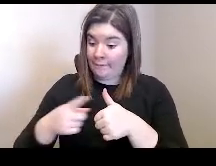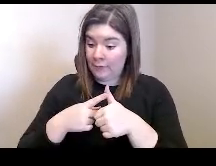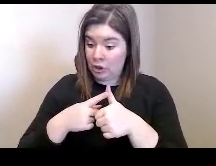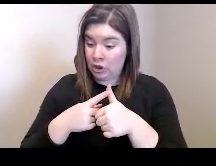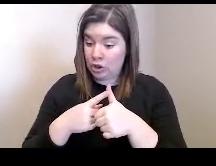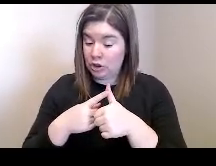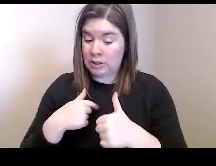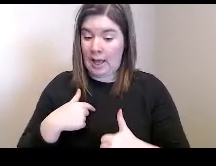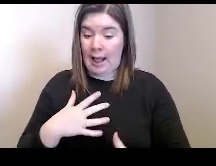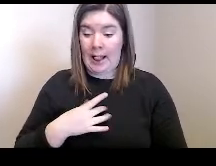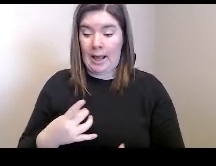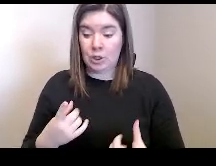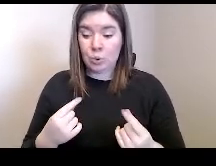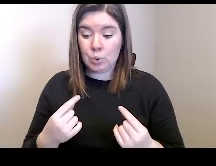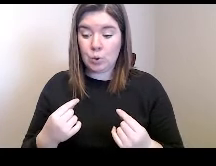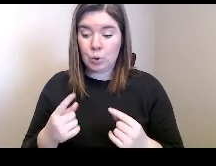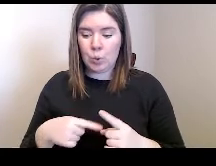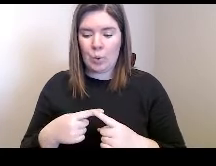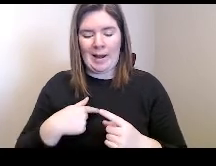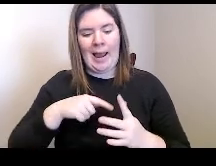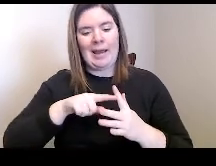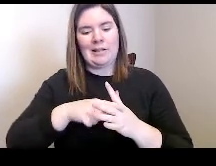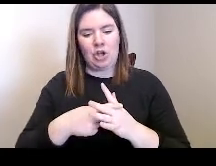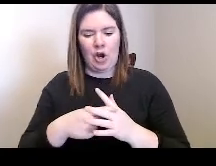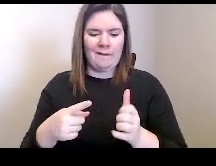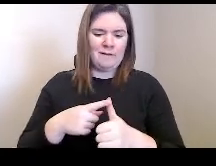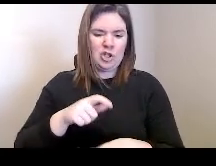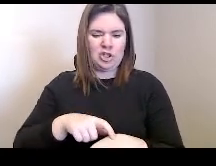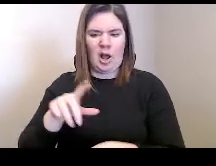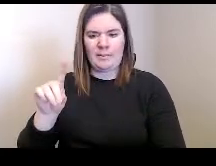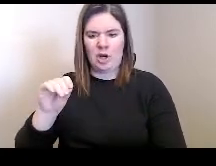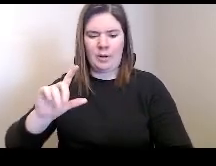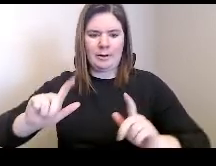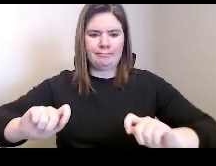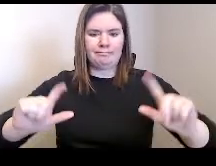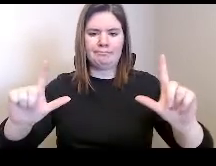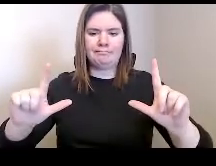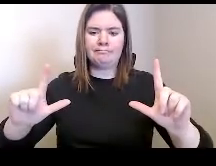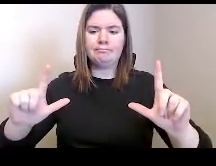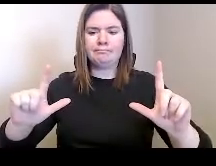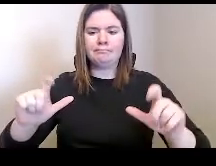when I start a document is to make sure that it gets a proper title.